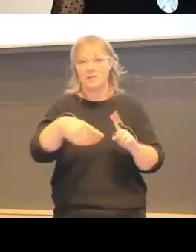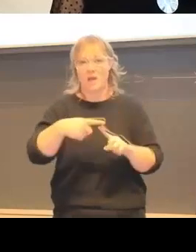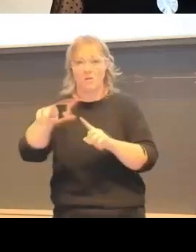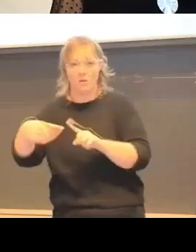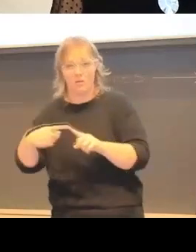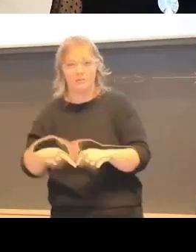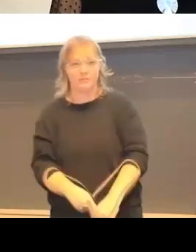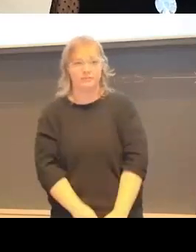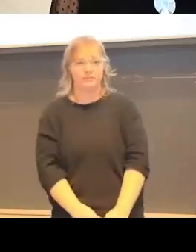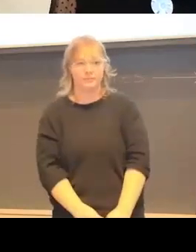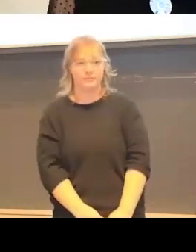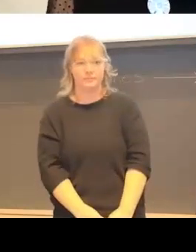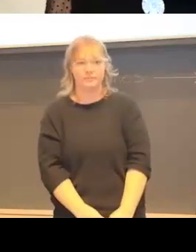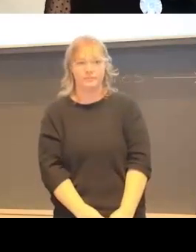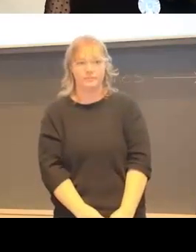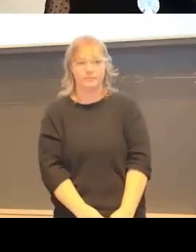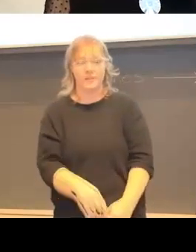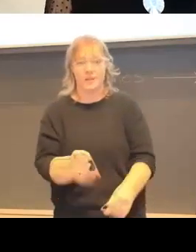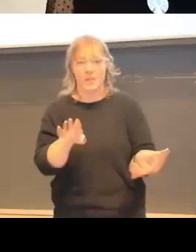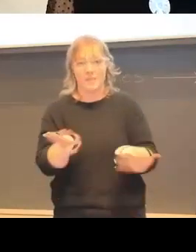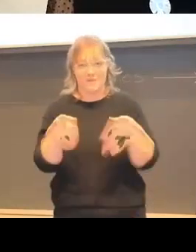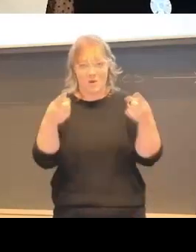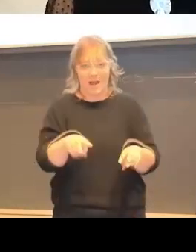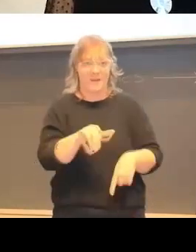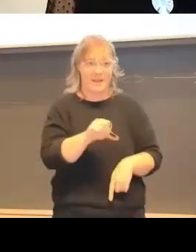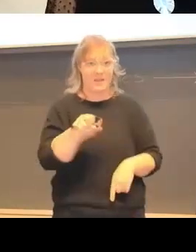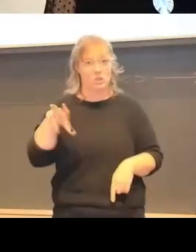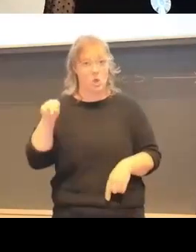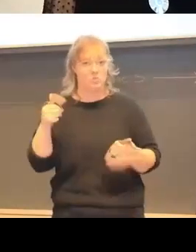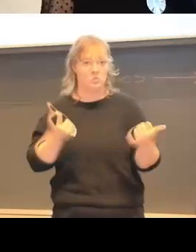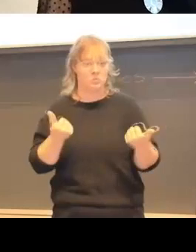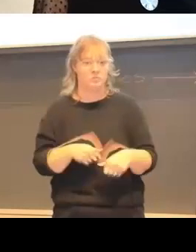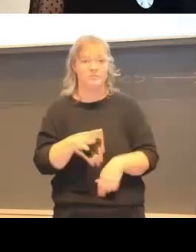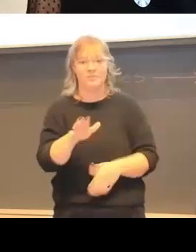dichotomous variables did the behavior happen yes or no this created repeated measurements for the